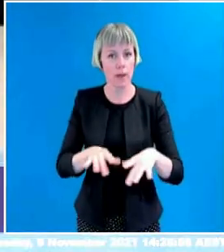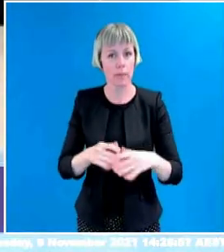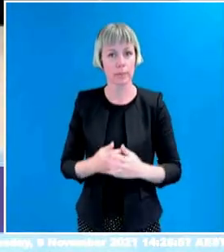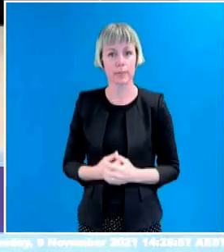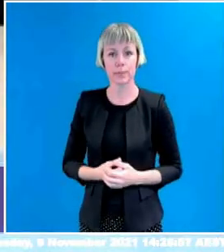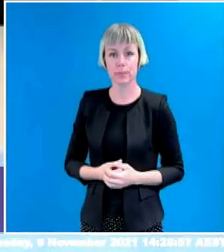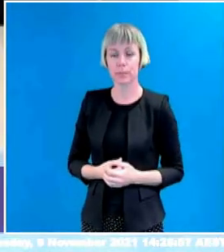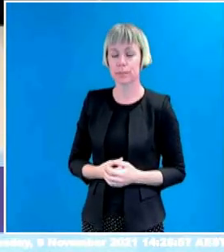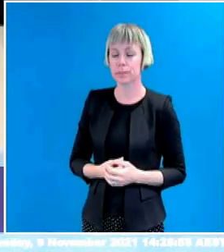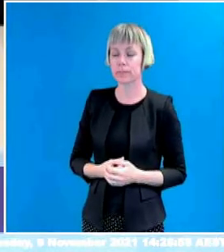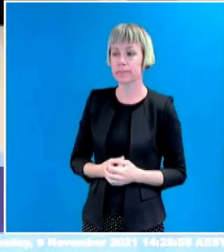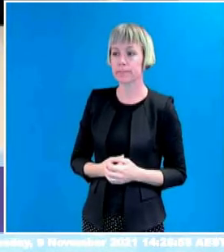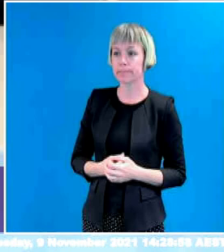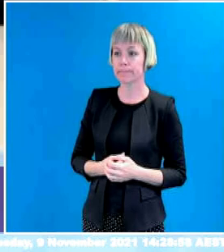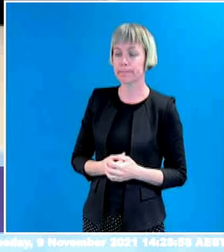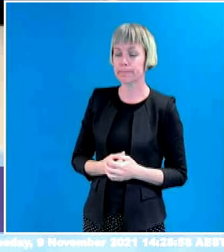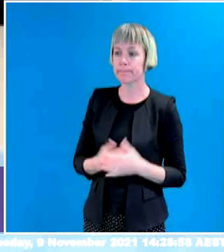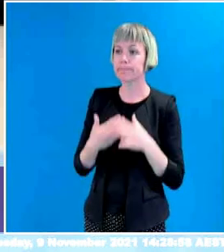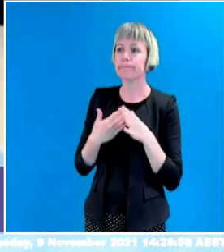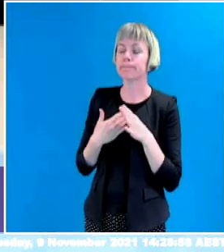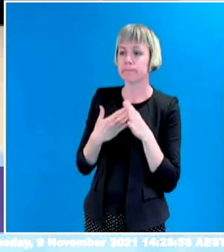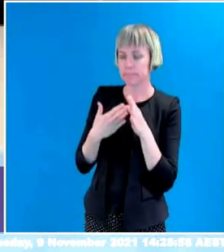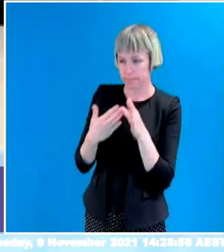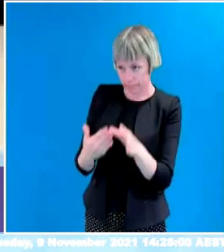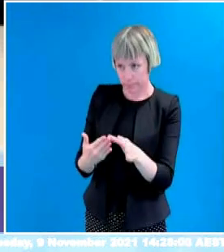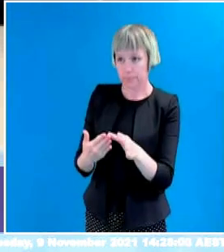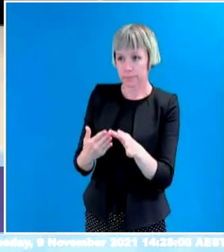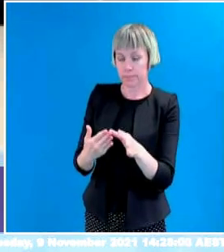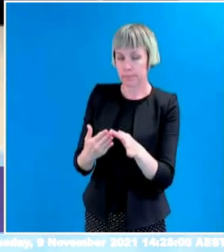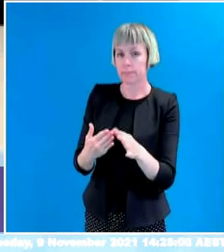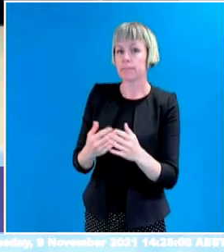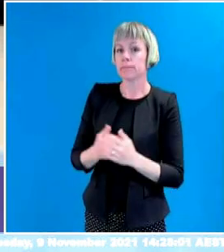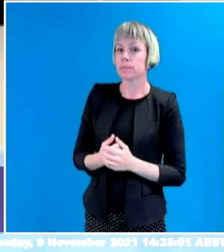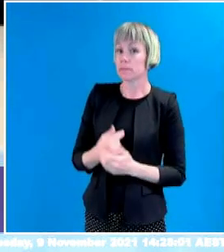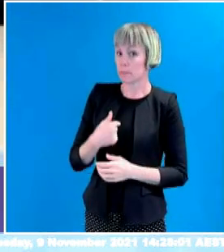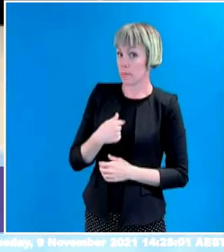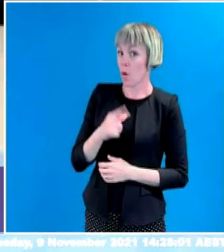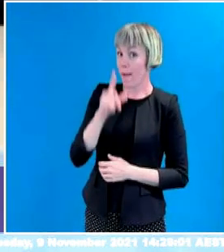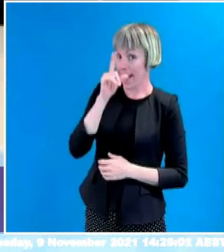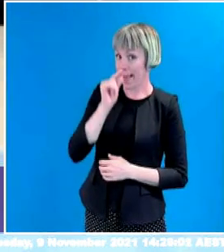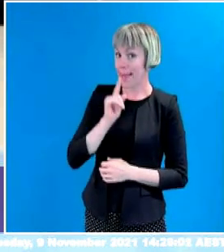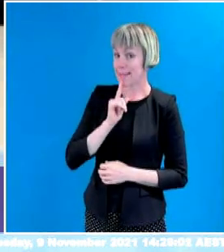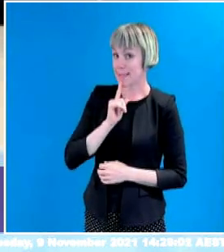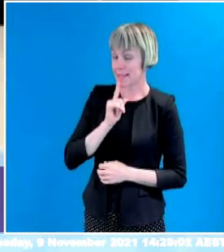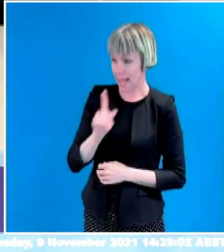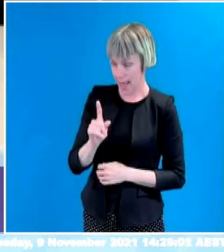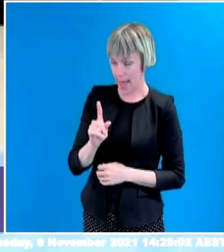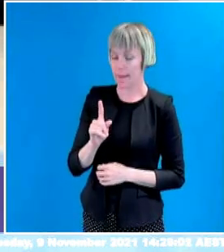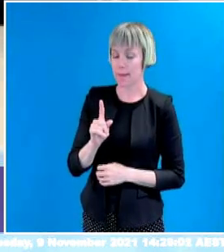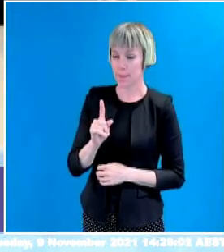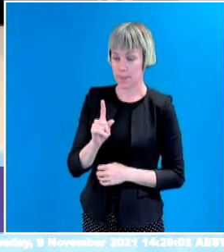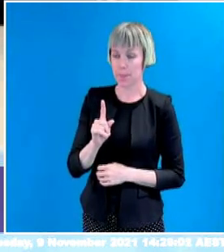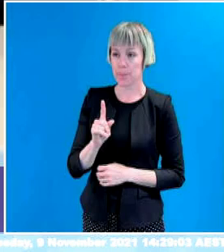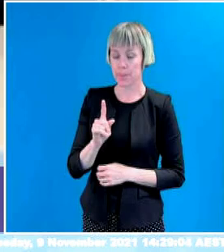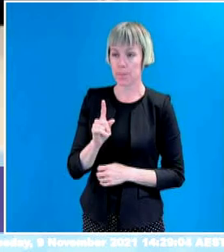What I can say is that one of the things that we use the treaty